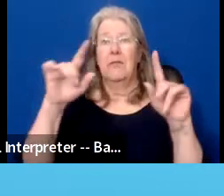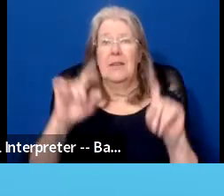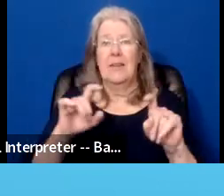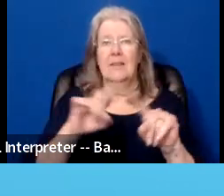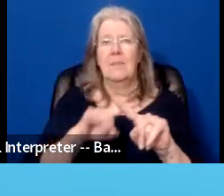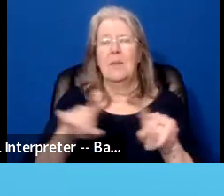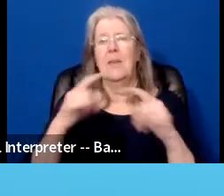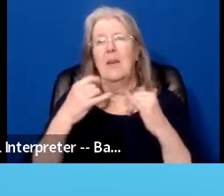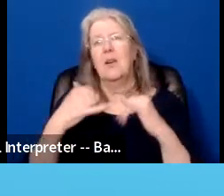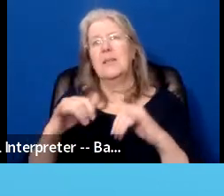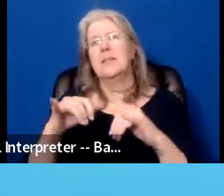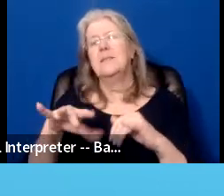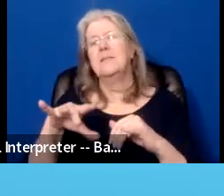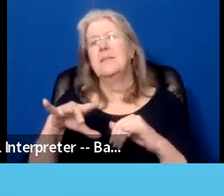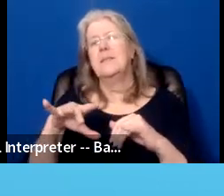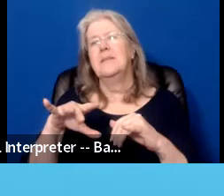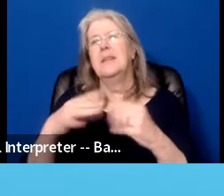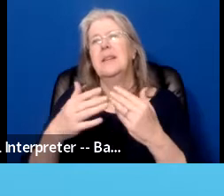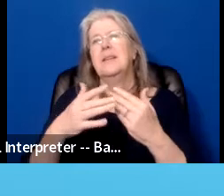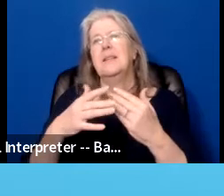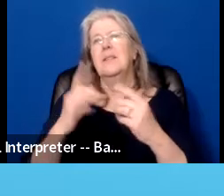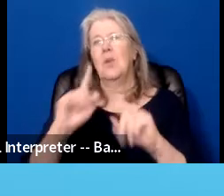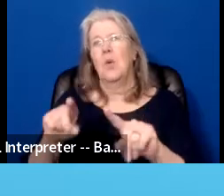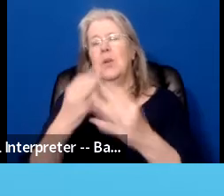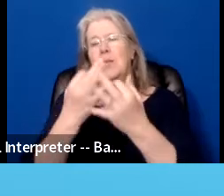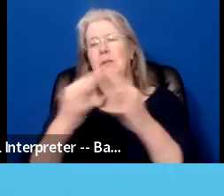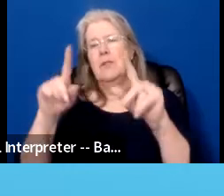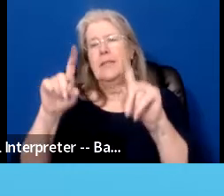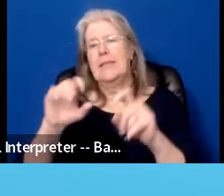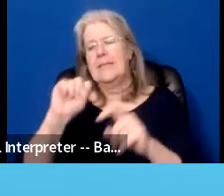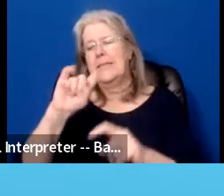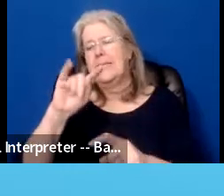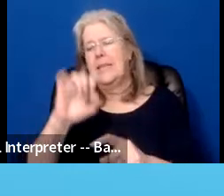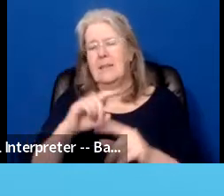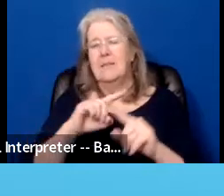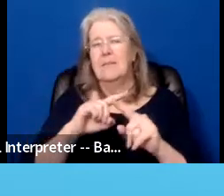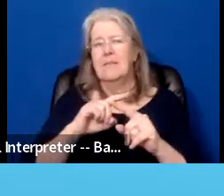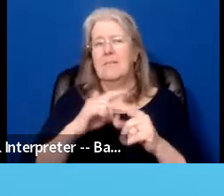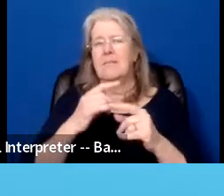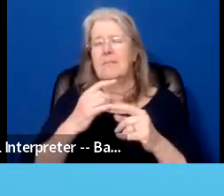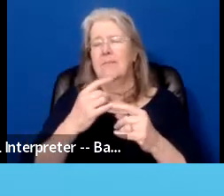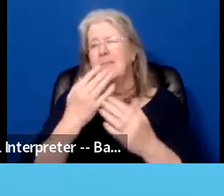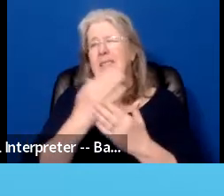harder to find sometimes today, but there are still some sites available. Matt: Okay, and